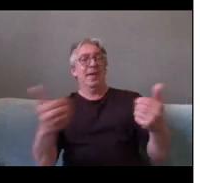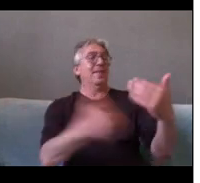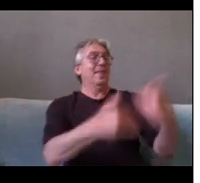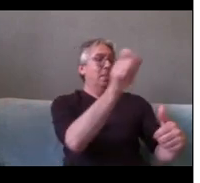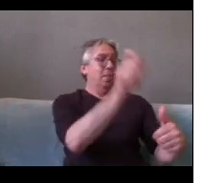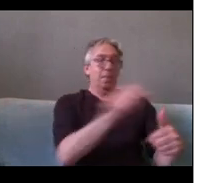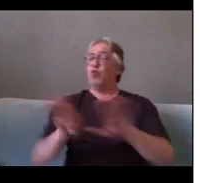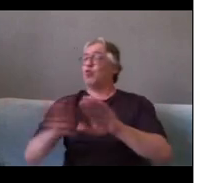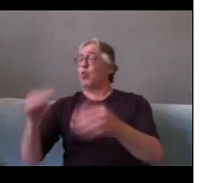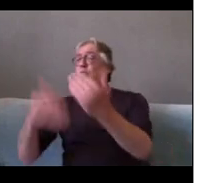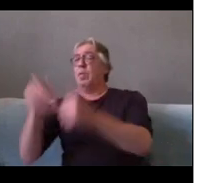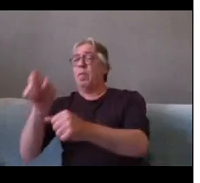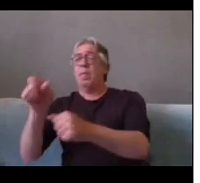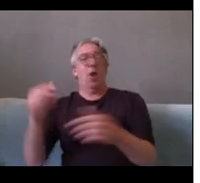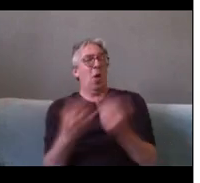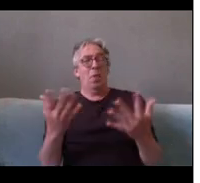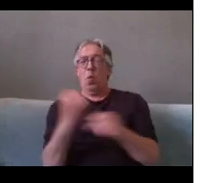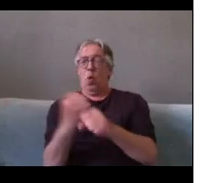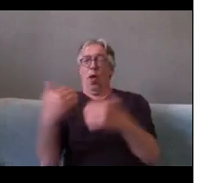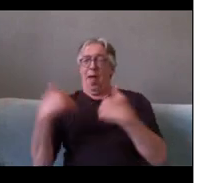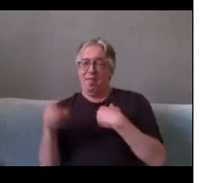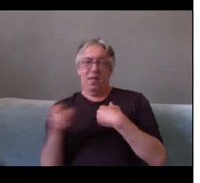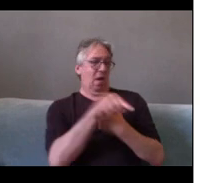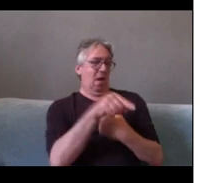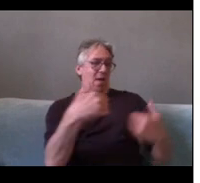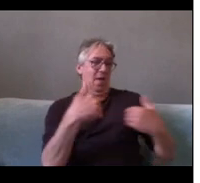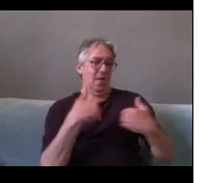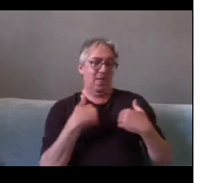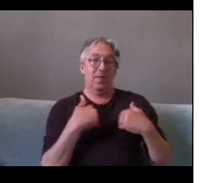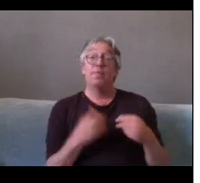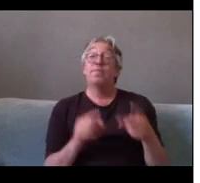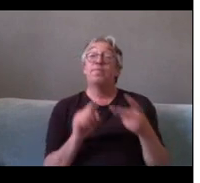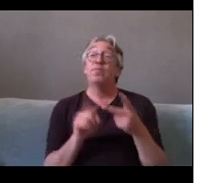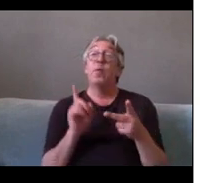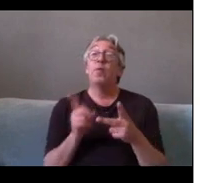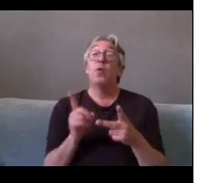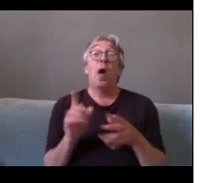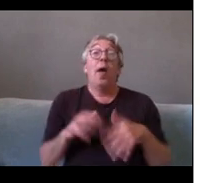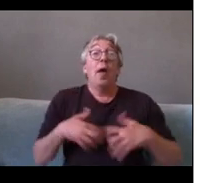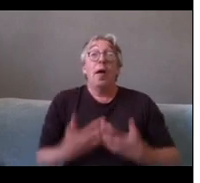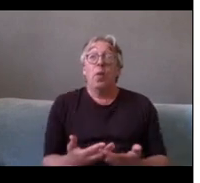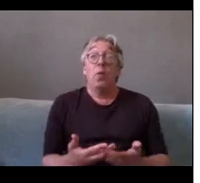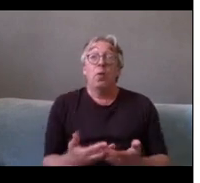Second of all, the actual process of collecting disability data